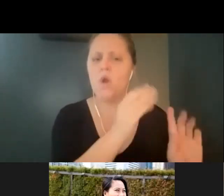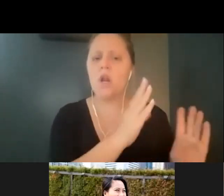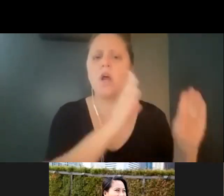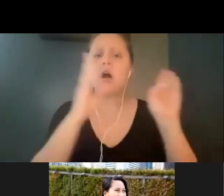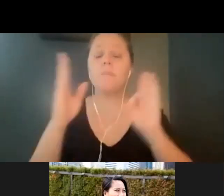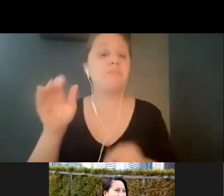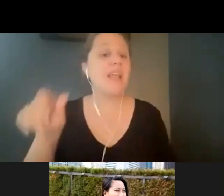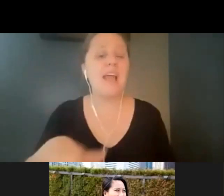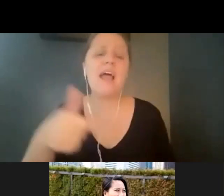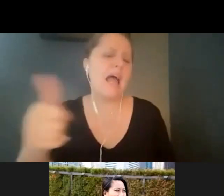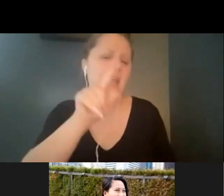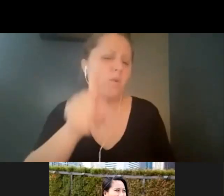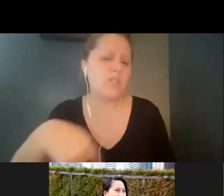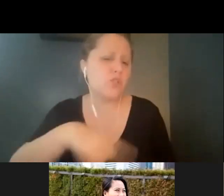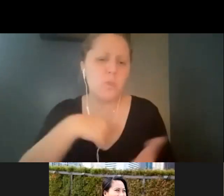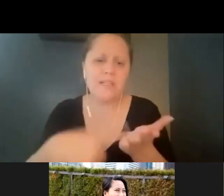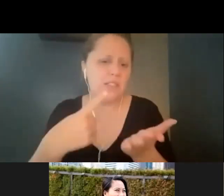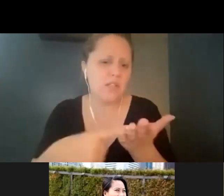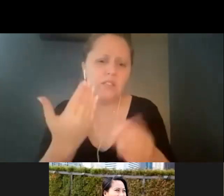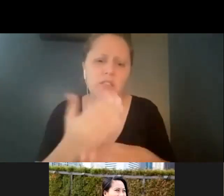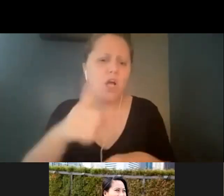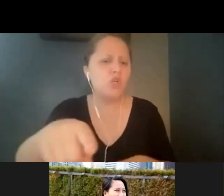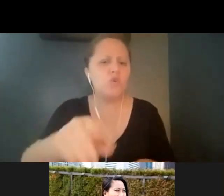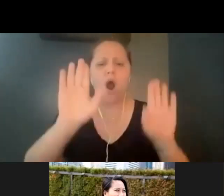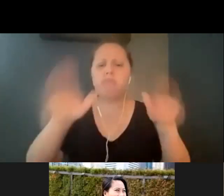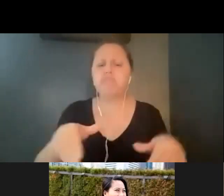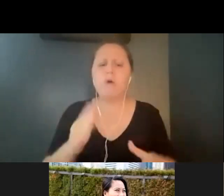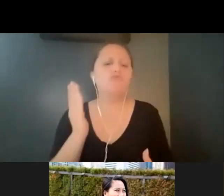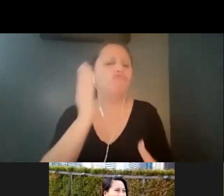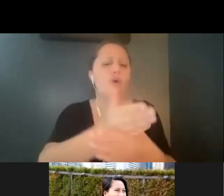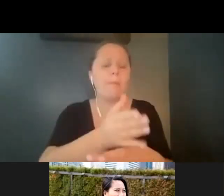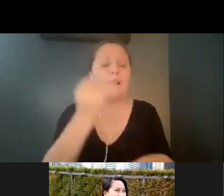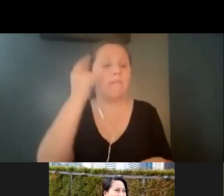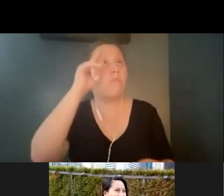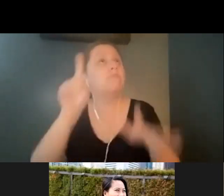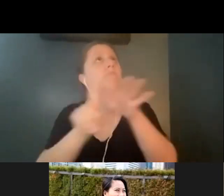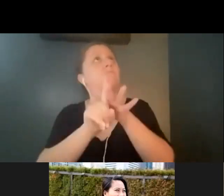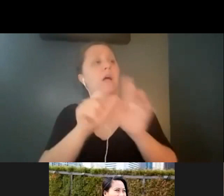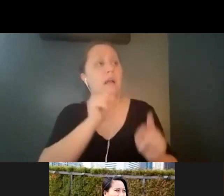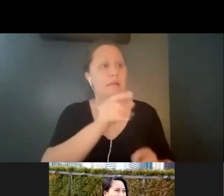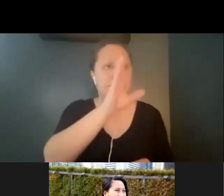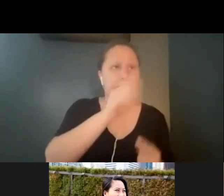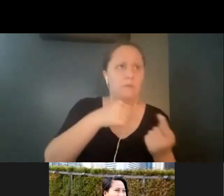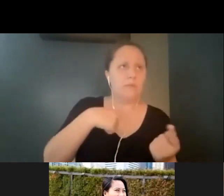about this evening feel free to please jump in, if it's not directed to you and you have a thought. We just want it to be an open forum. We just have some